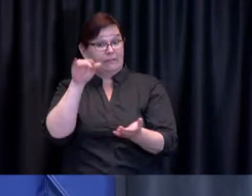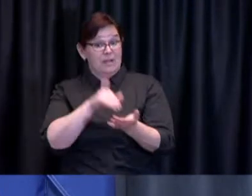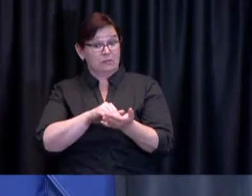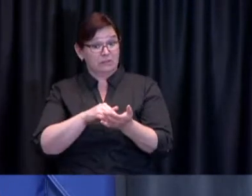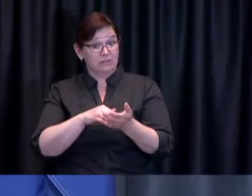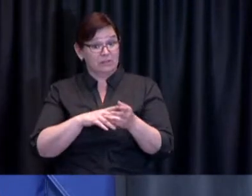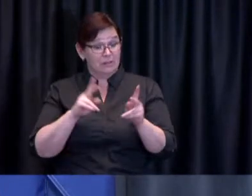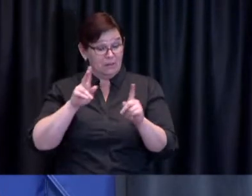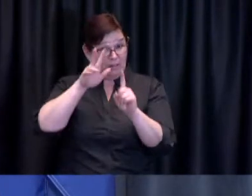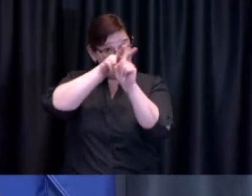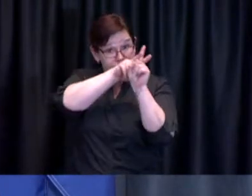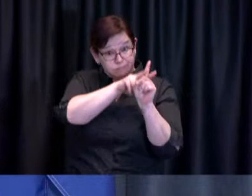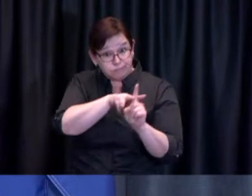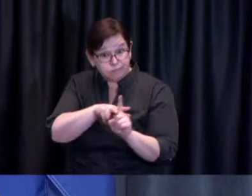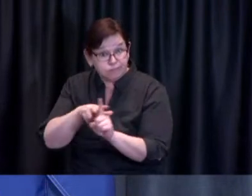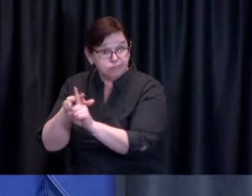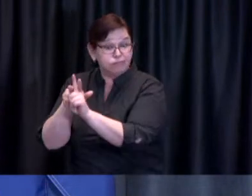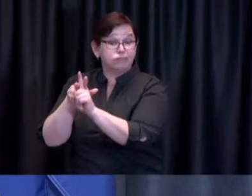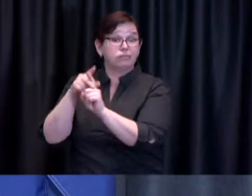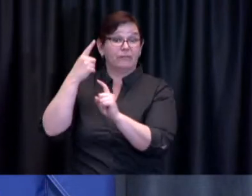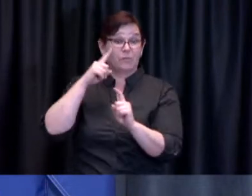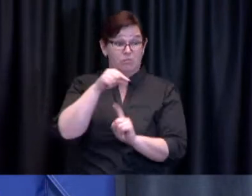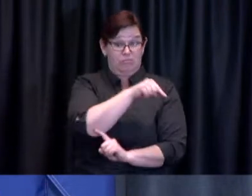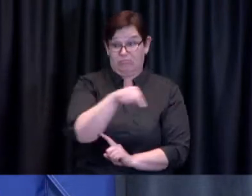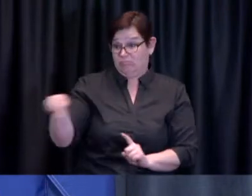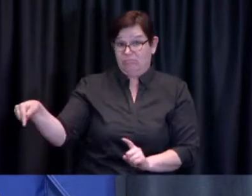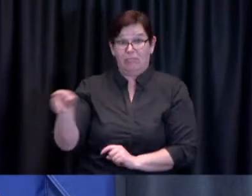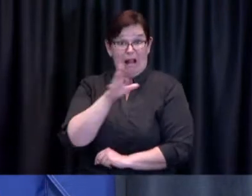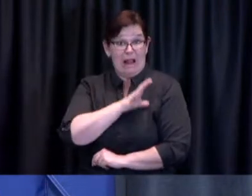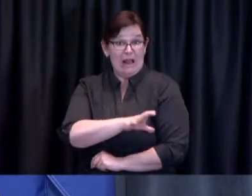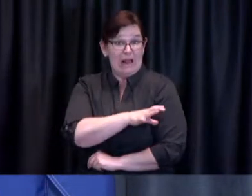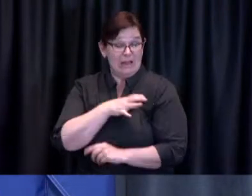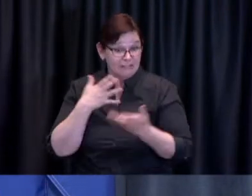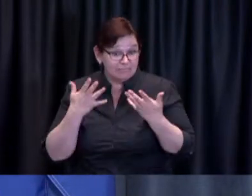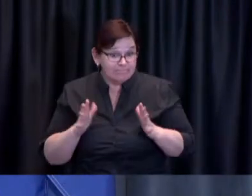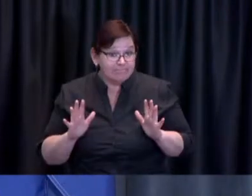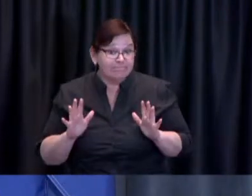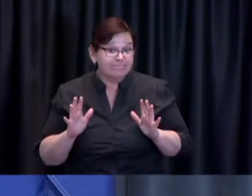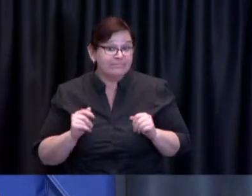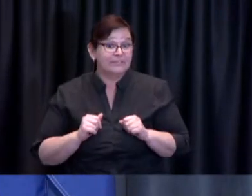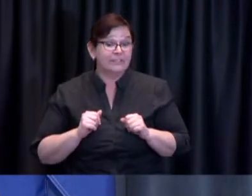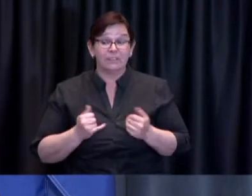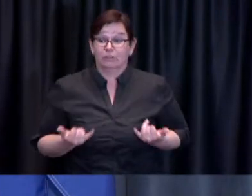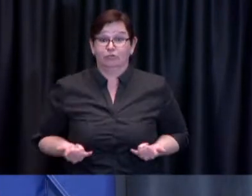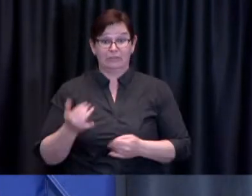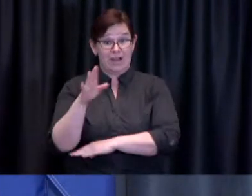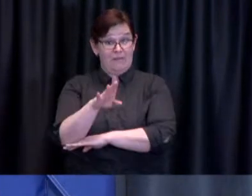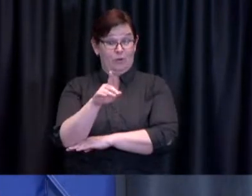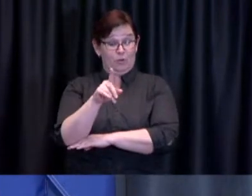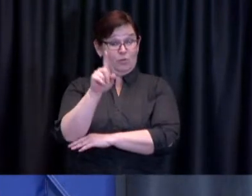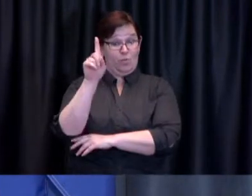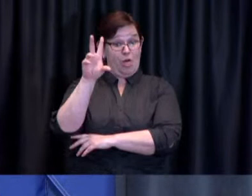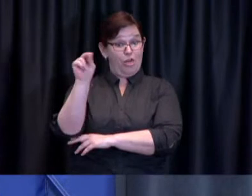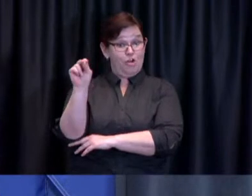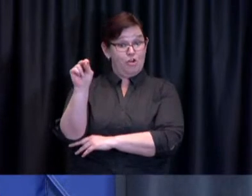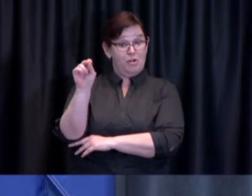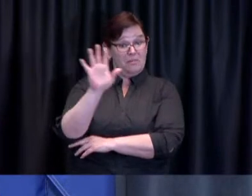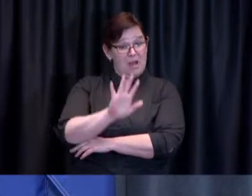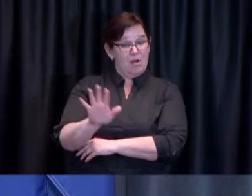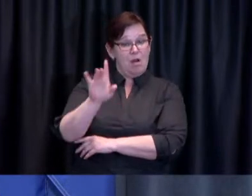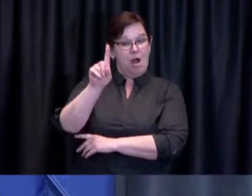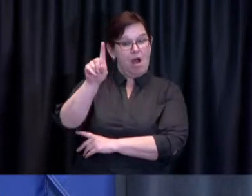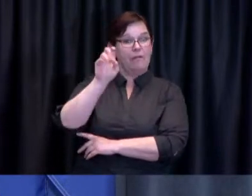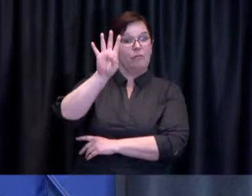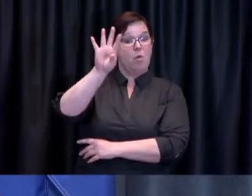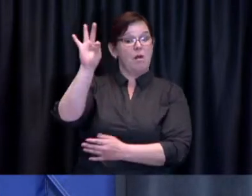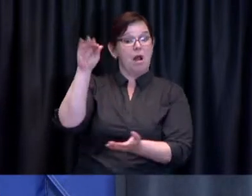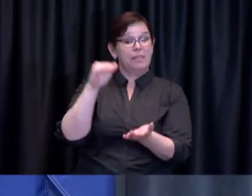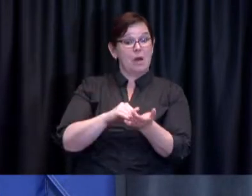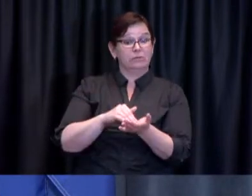in city operated clinics as of 1 30 this afternoon there are approximately 149,850